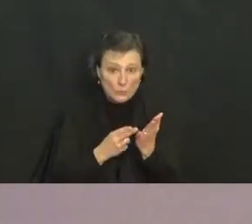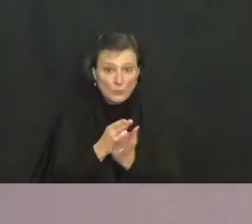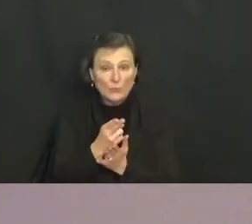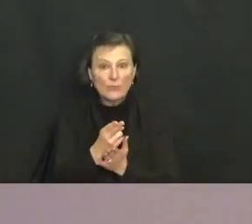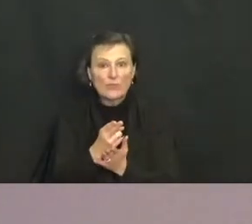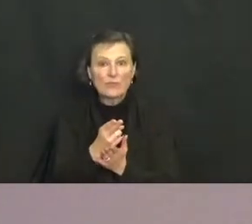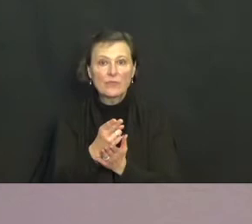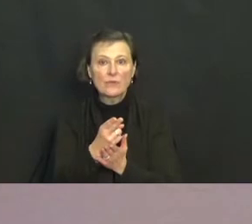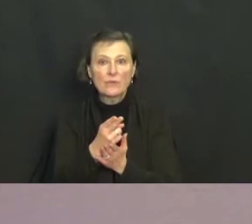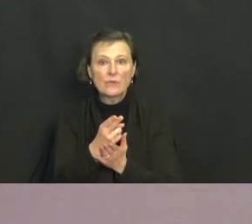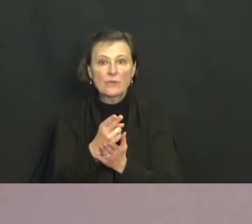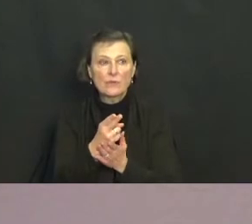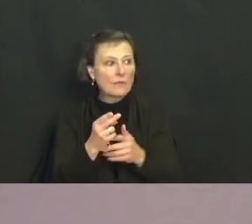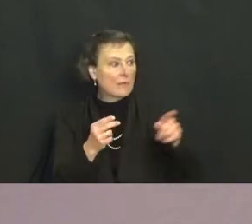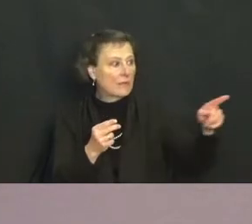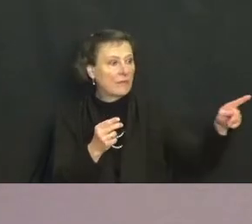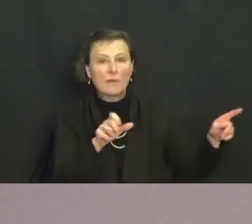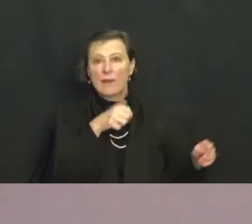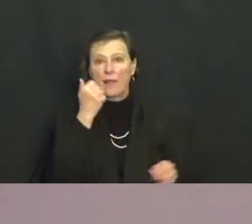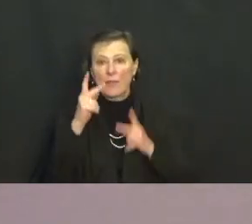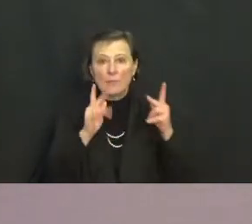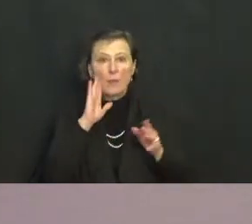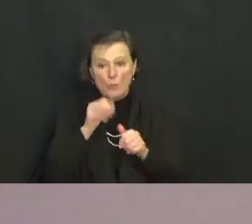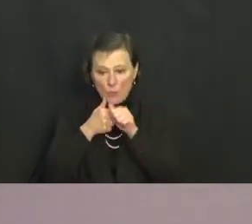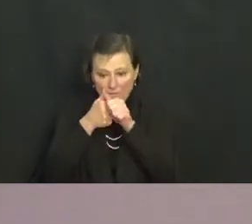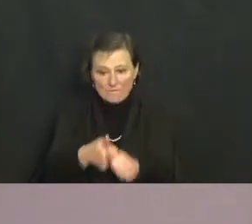Others would follow Mrs. Parks.